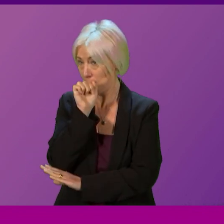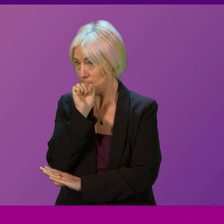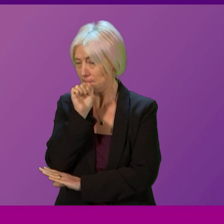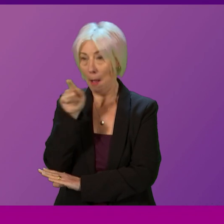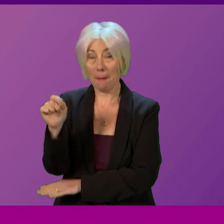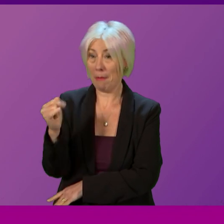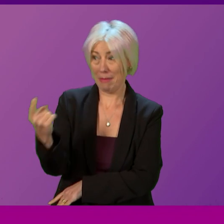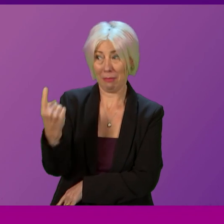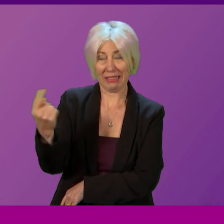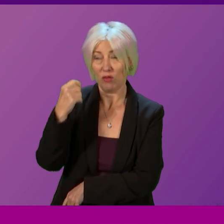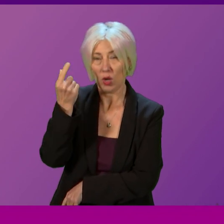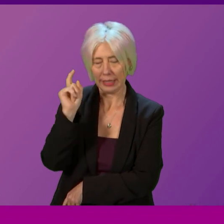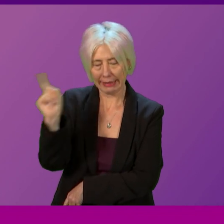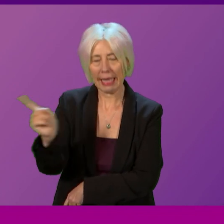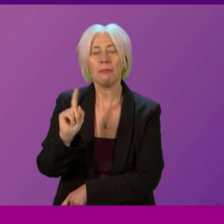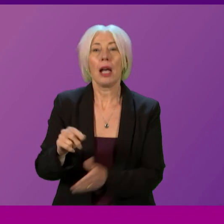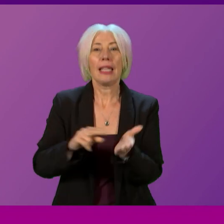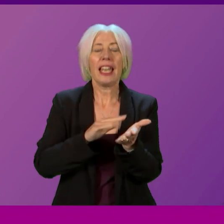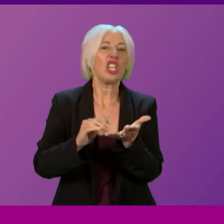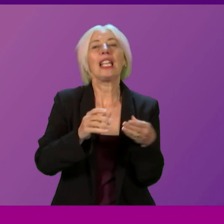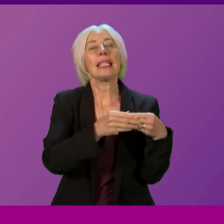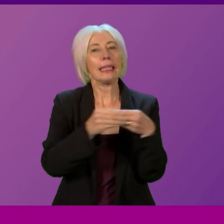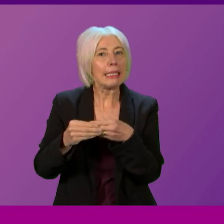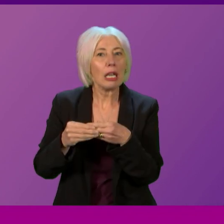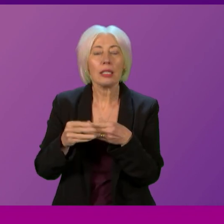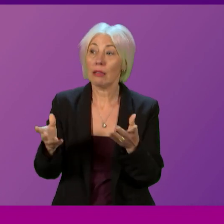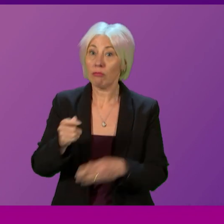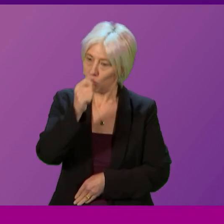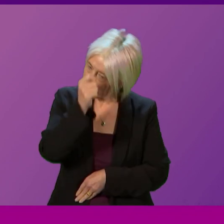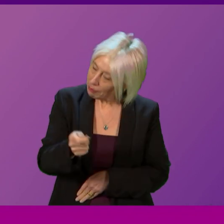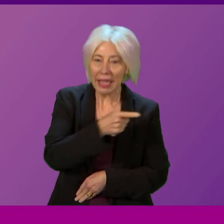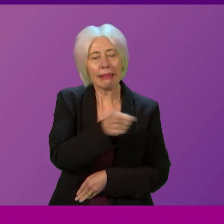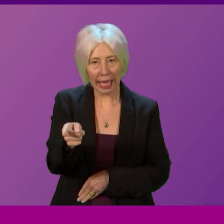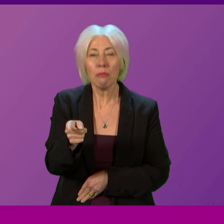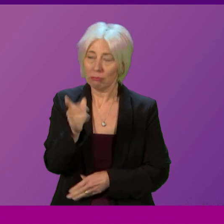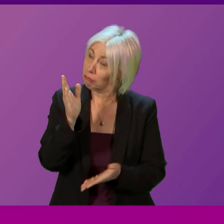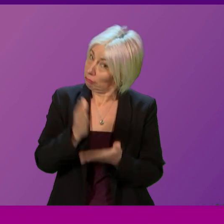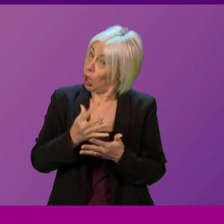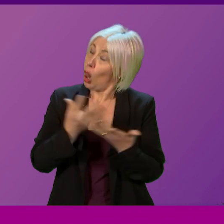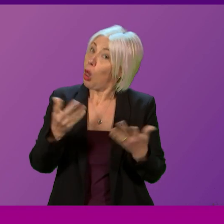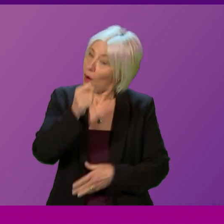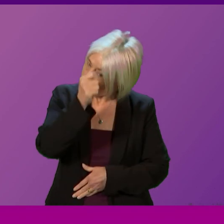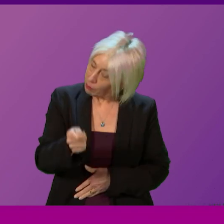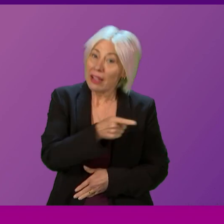not understand this. NHS leaders, however much respect I have for them—I have considerable respect for them—do